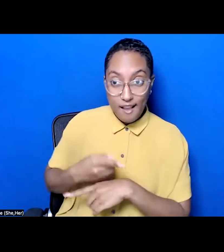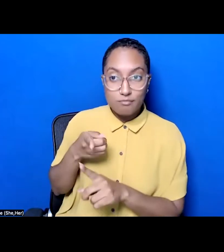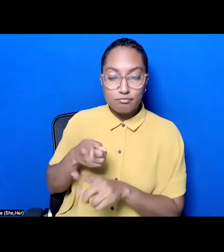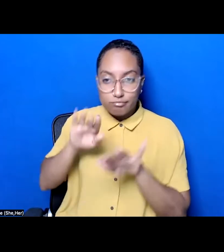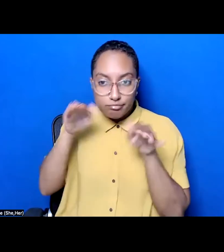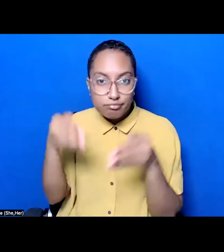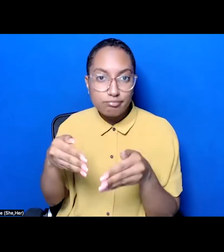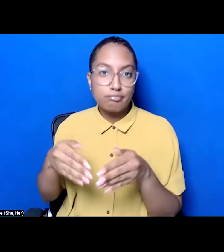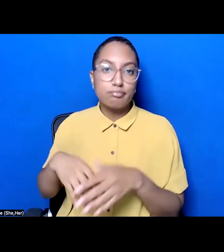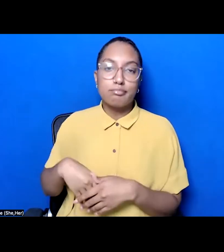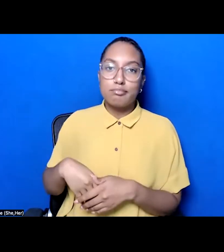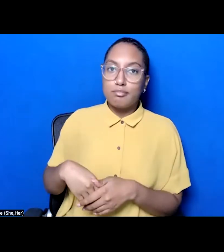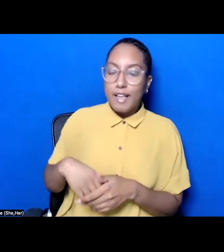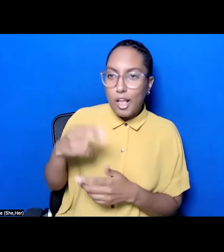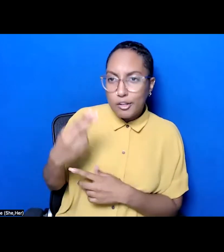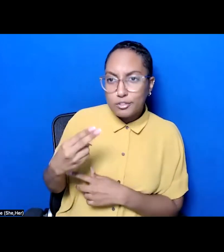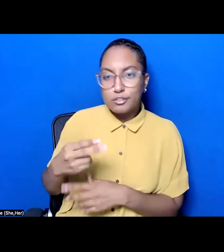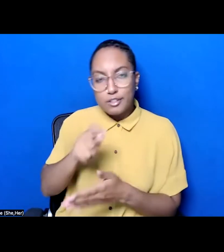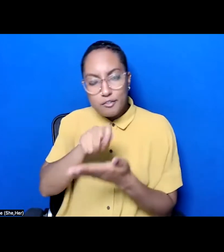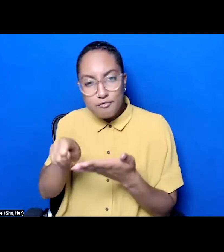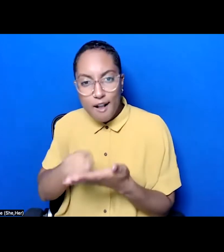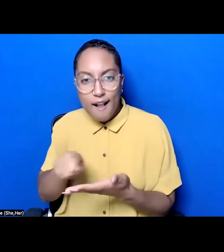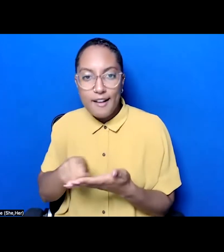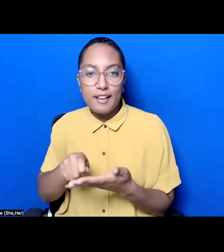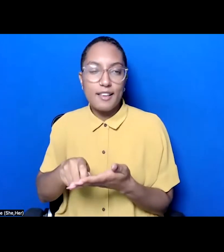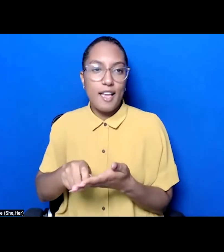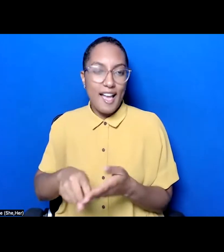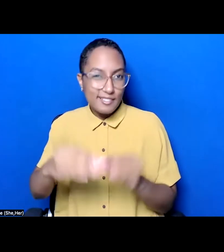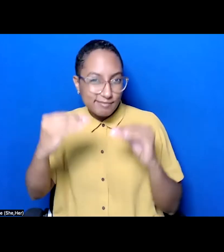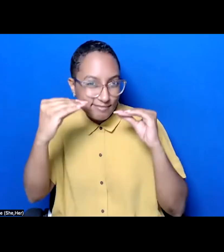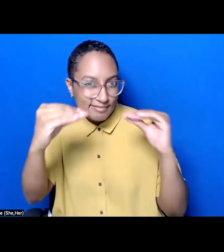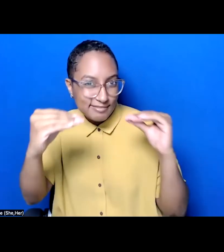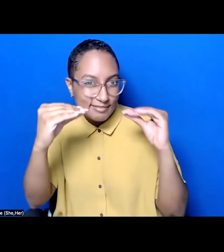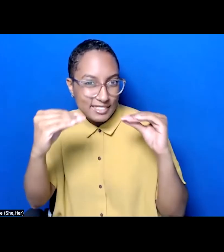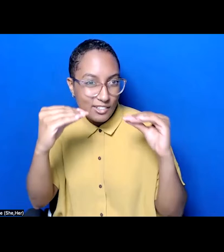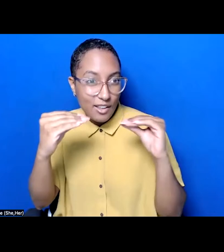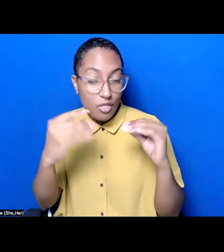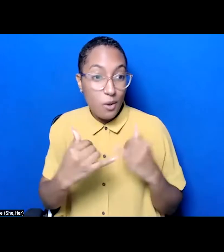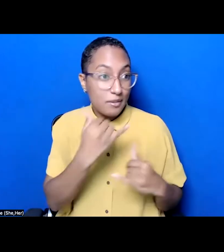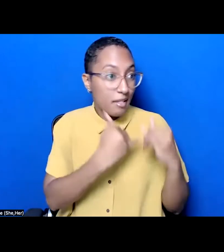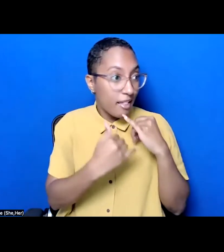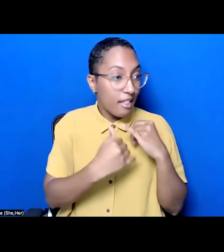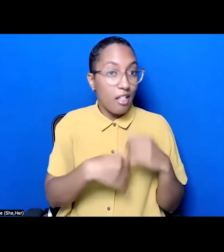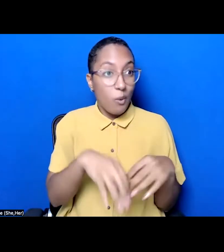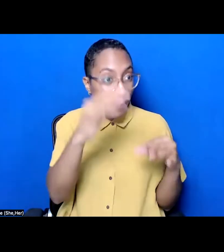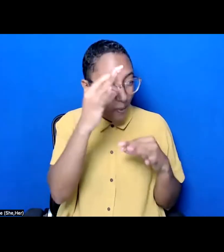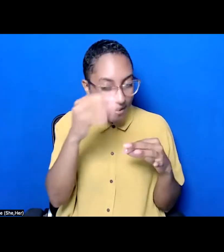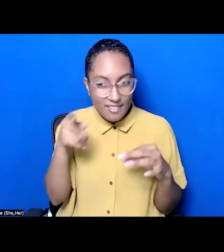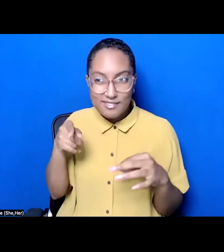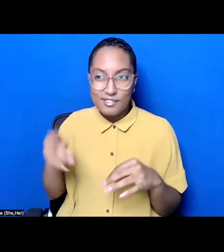about these distortions. It is my great pleasure to introduce our guest today Dr. Gretchen Sorin.